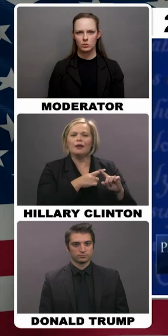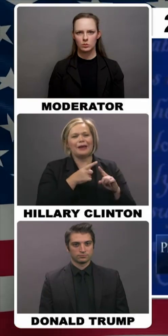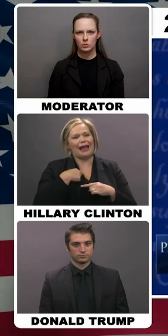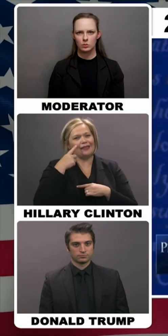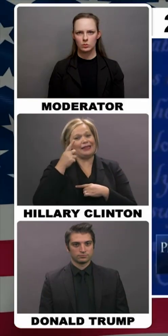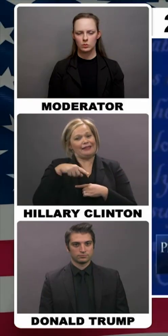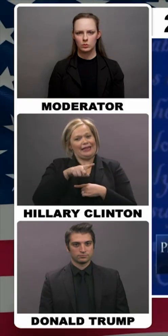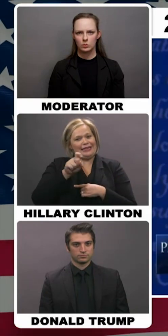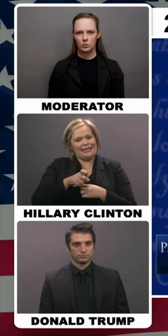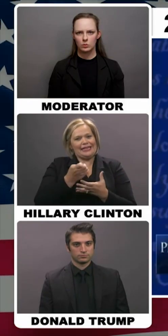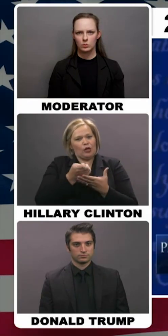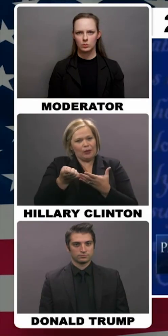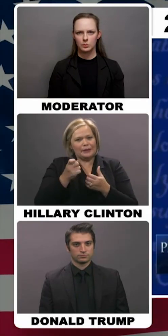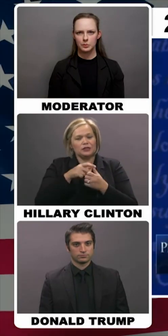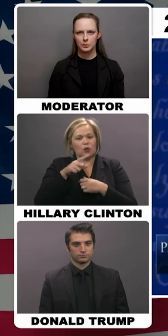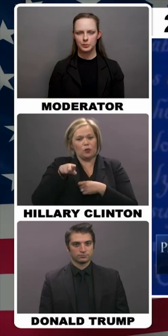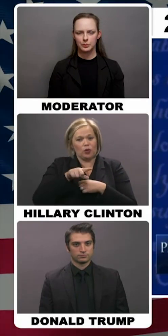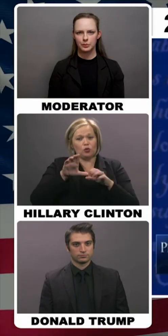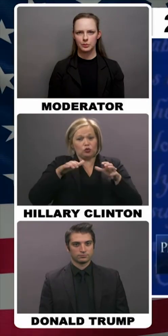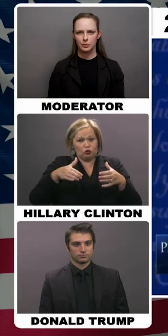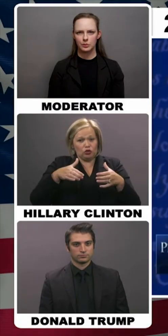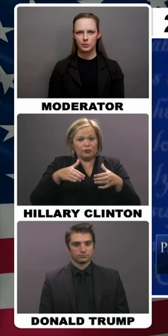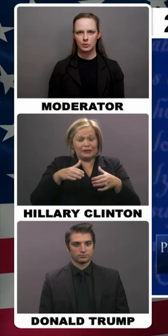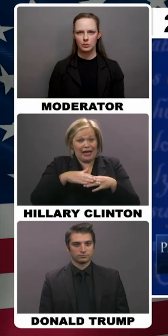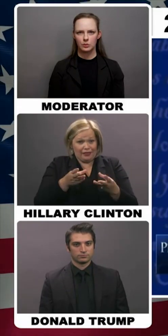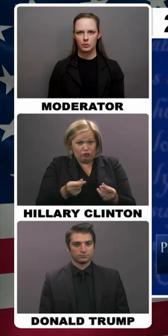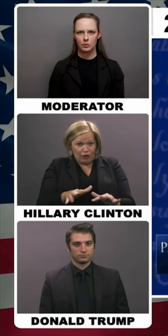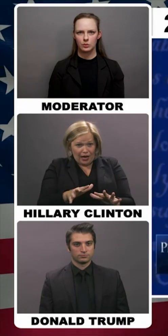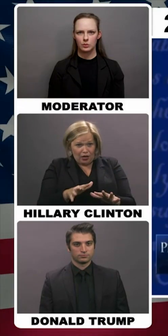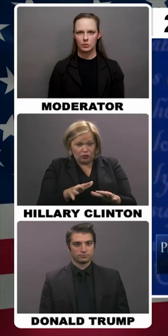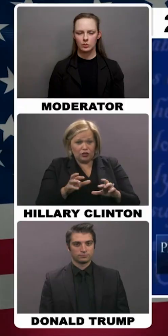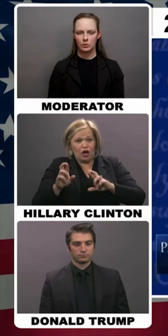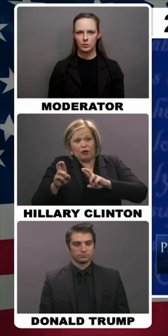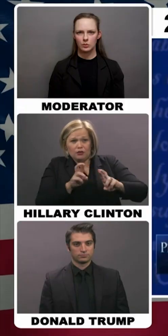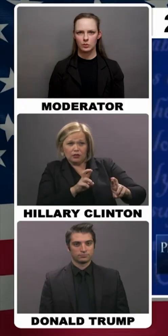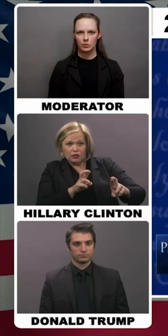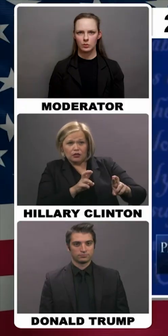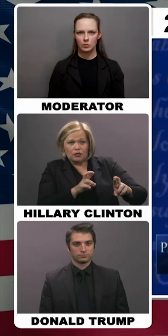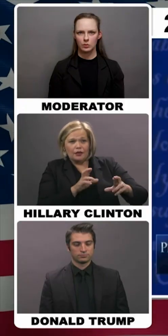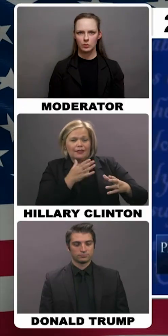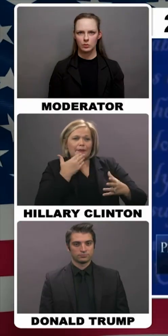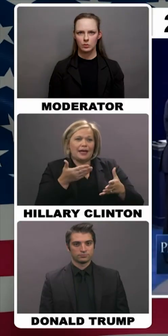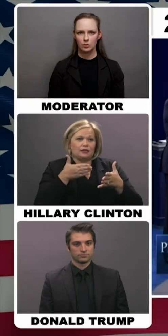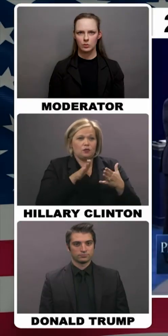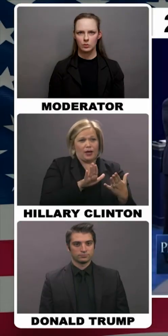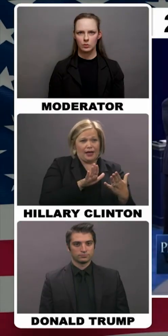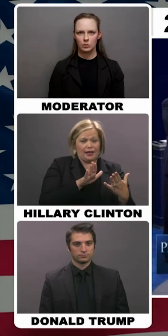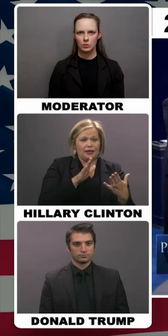that Kurdish and Arab fighters on the ground are the principle way that we take Raha